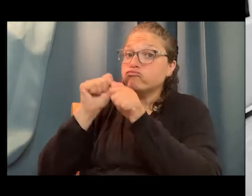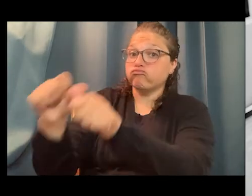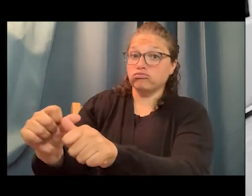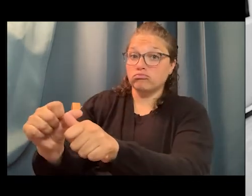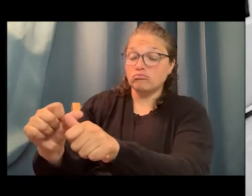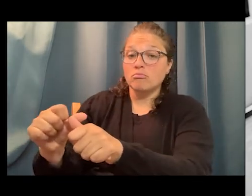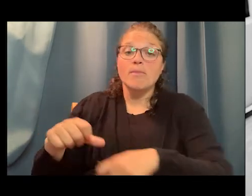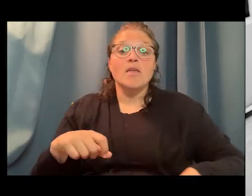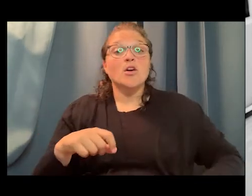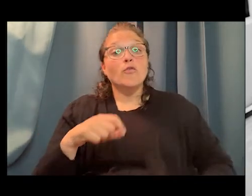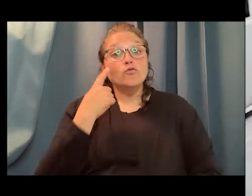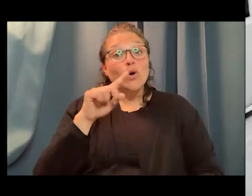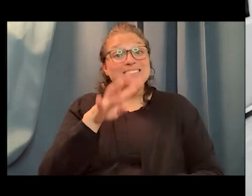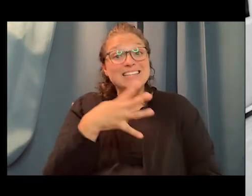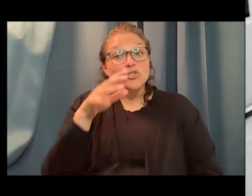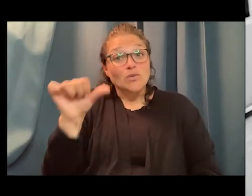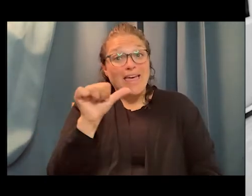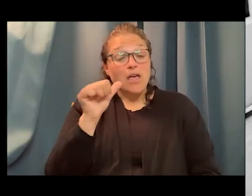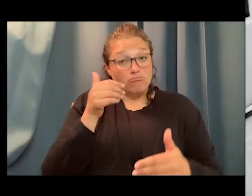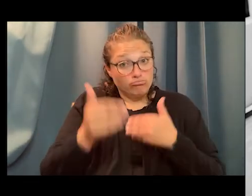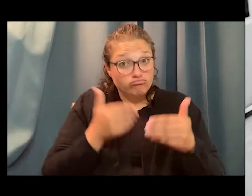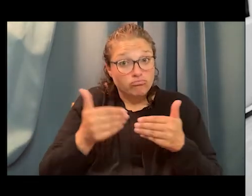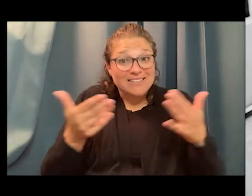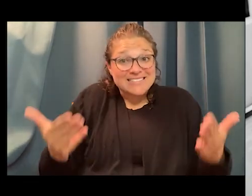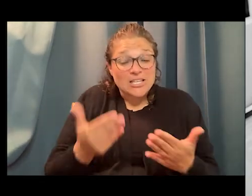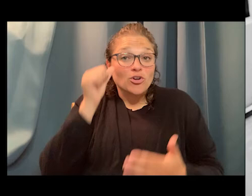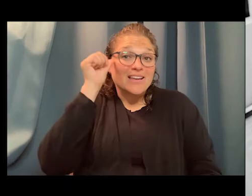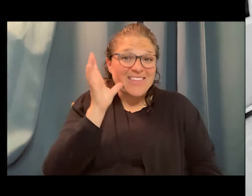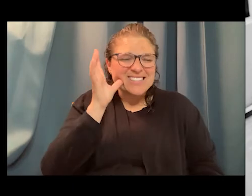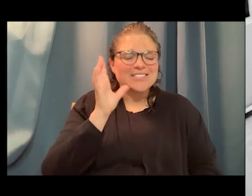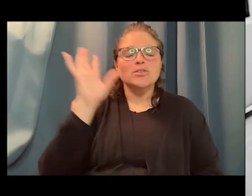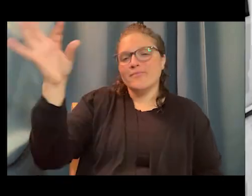To make the Schedule-A process work smoothly here in Alaska, federal agencies work closely